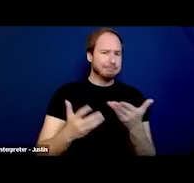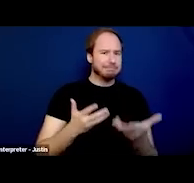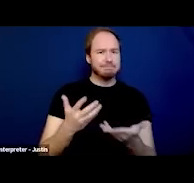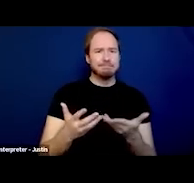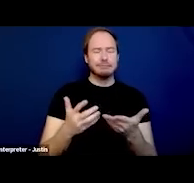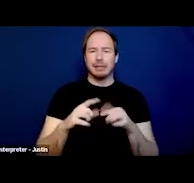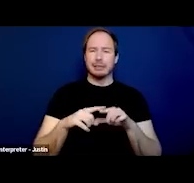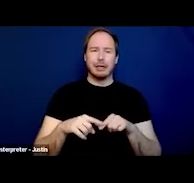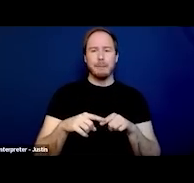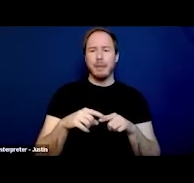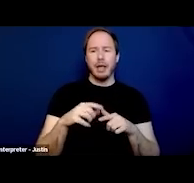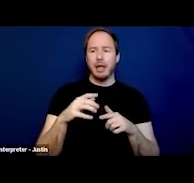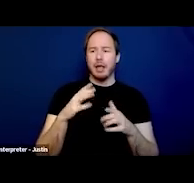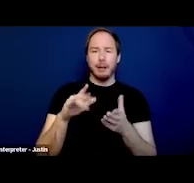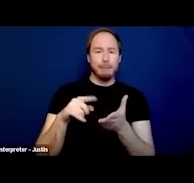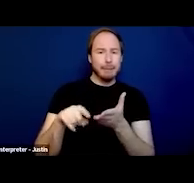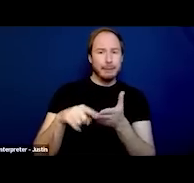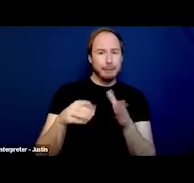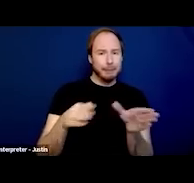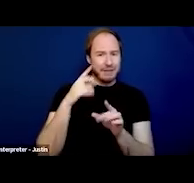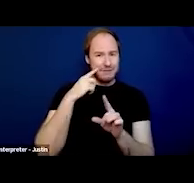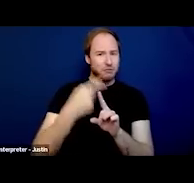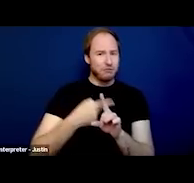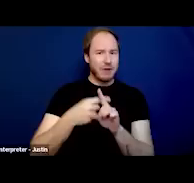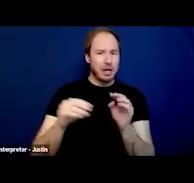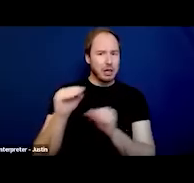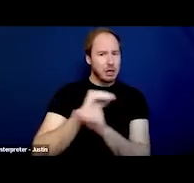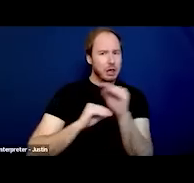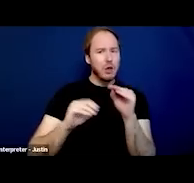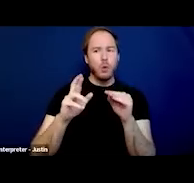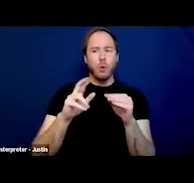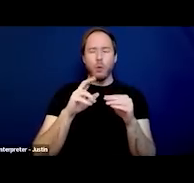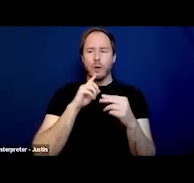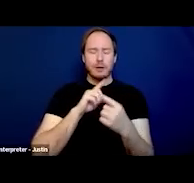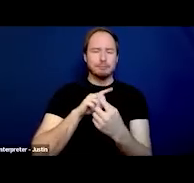Whether it be like offering payment plans for rental arrears or meeting with the resident and their support system